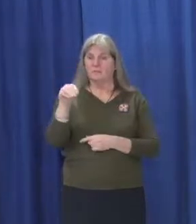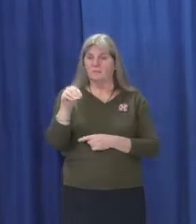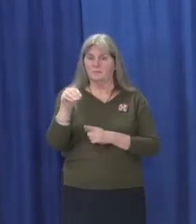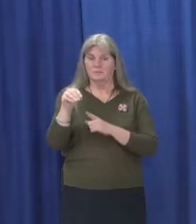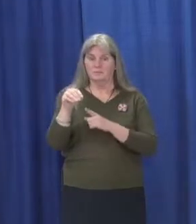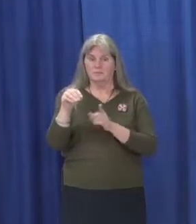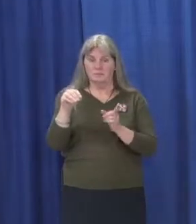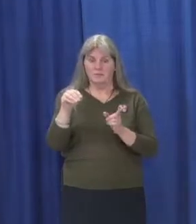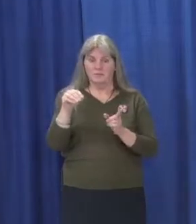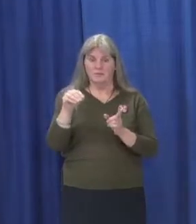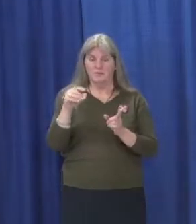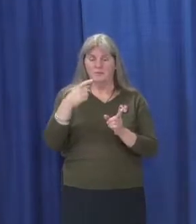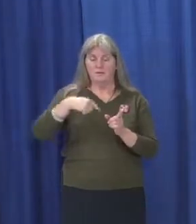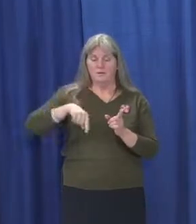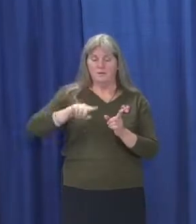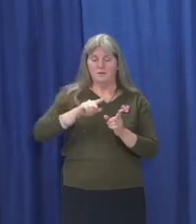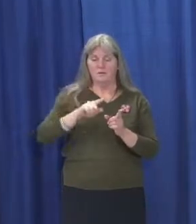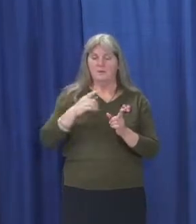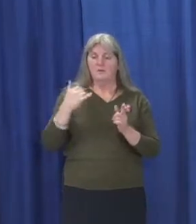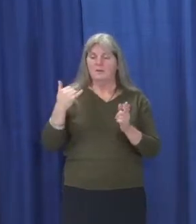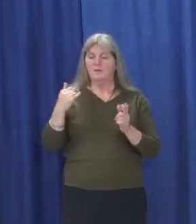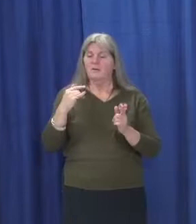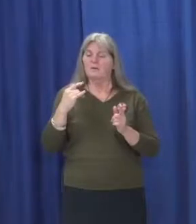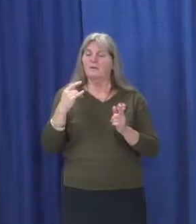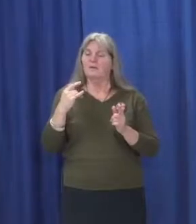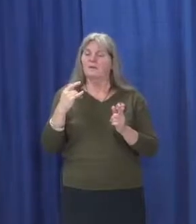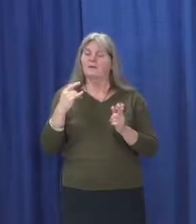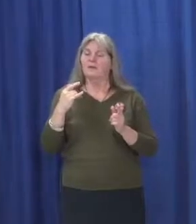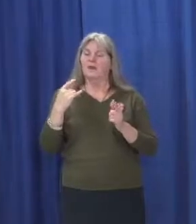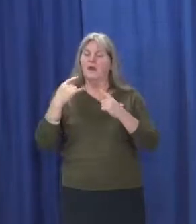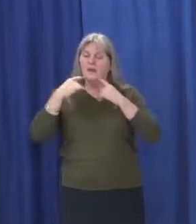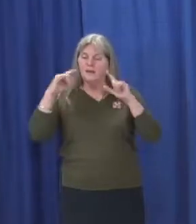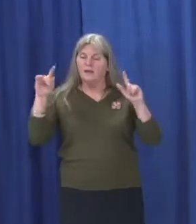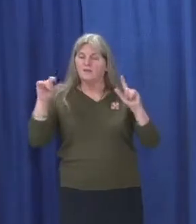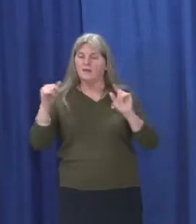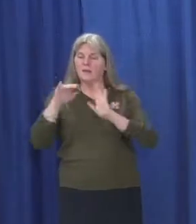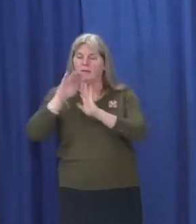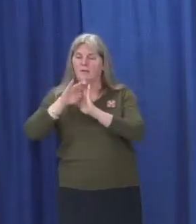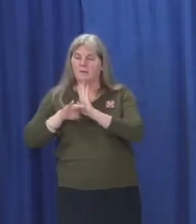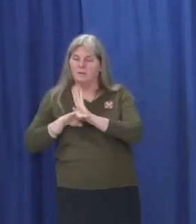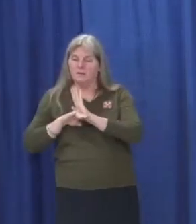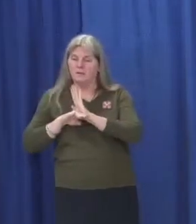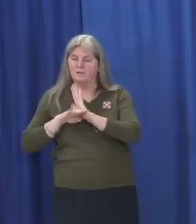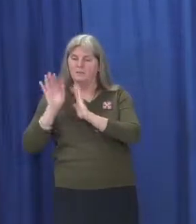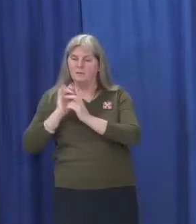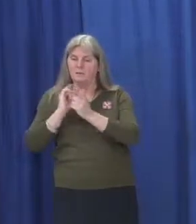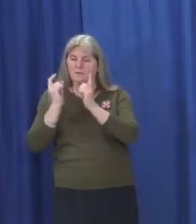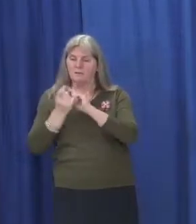measures that are being announced today changed in the future once we reach that